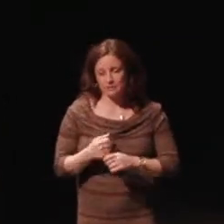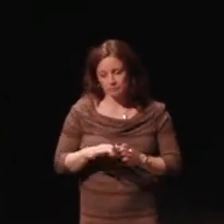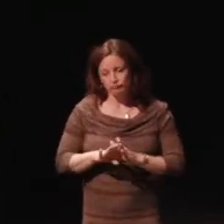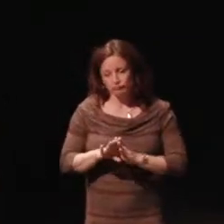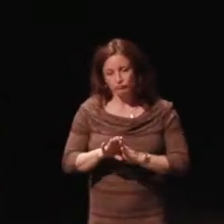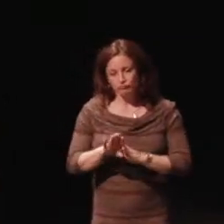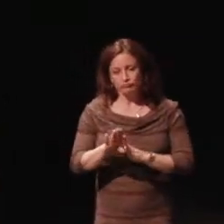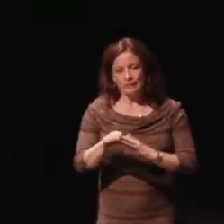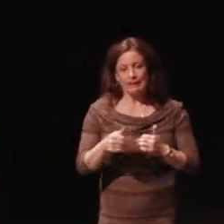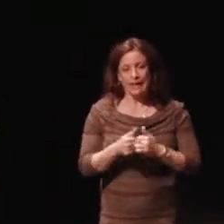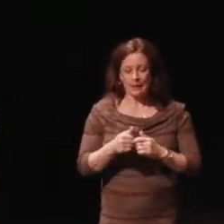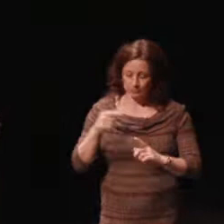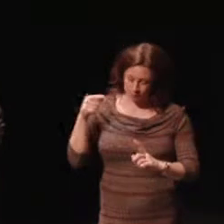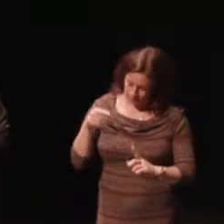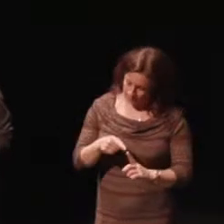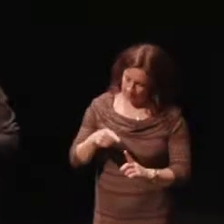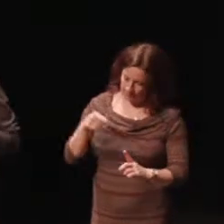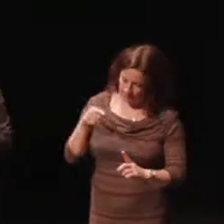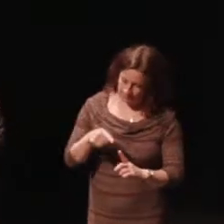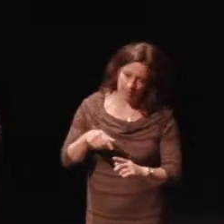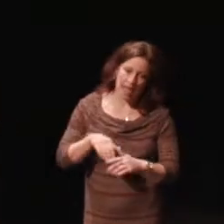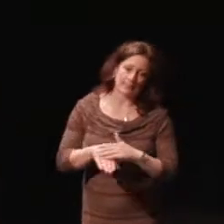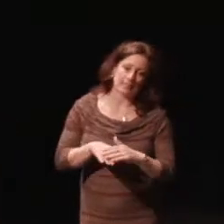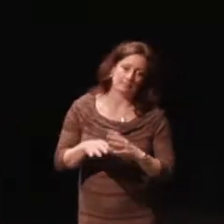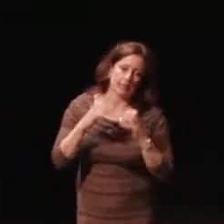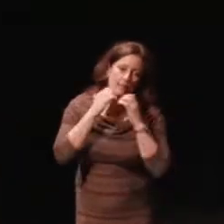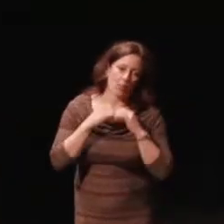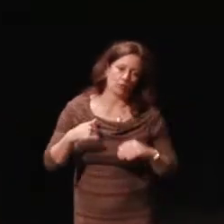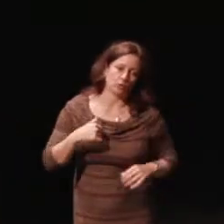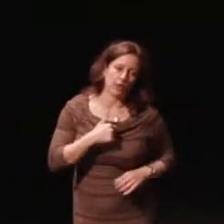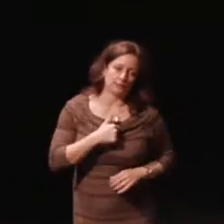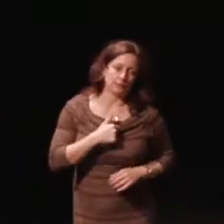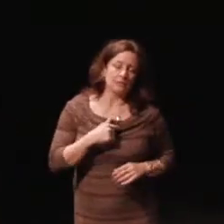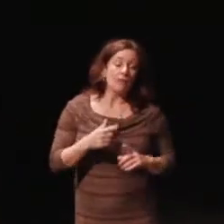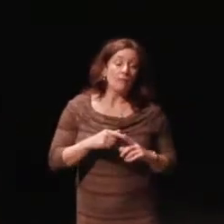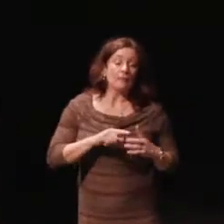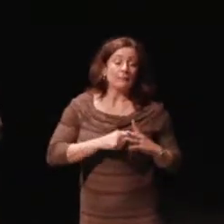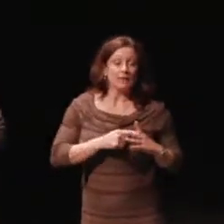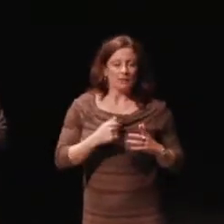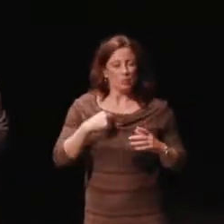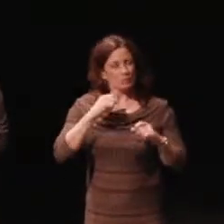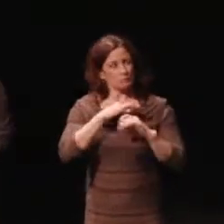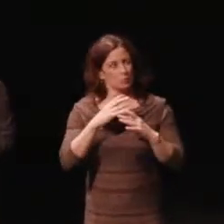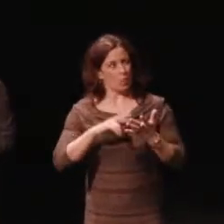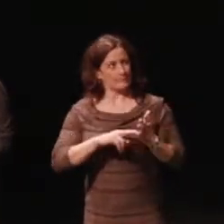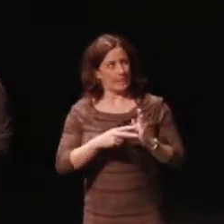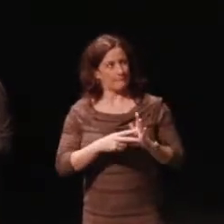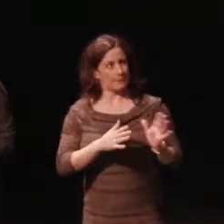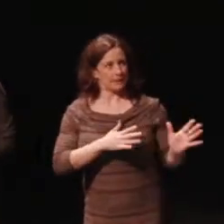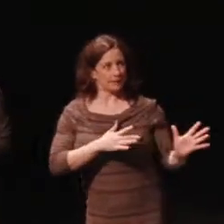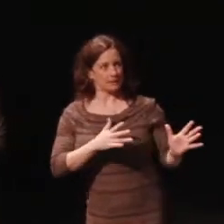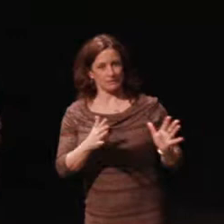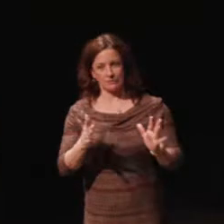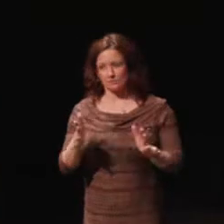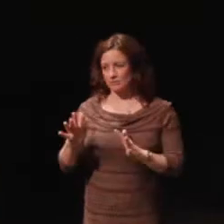how important accessibility was to us, and really from the very beginning we thought what does that mean? What are the goals behind it?